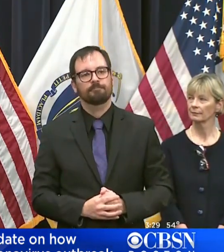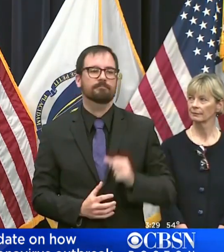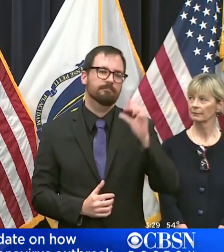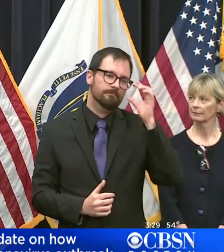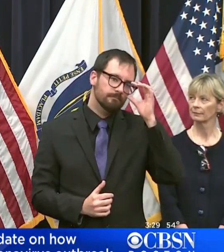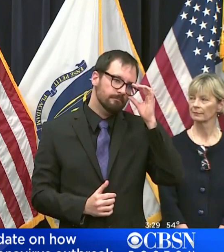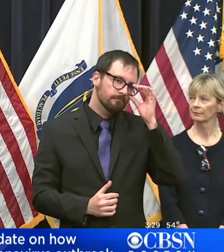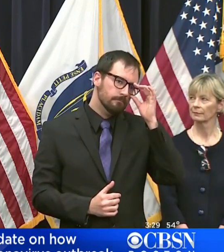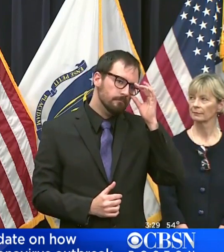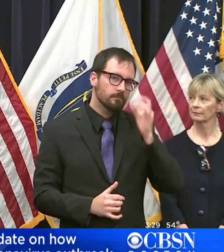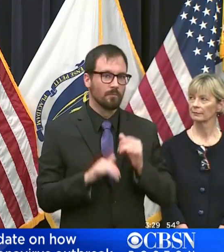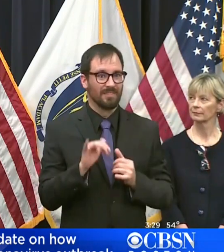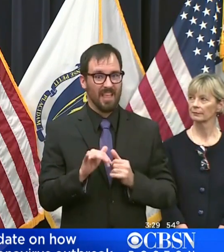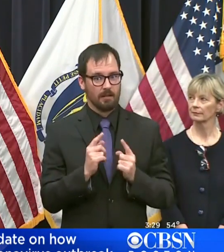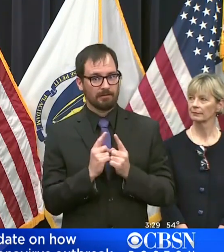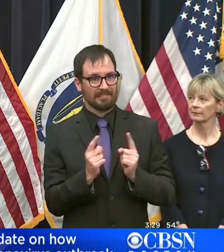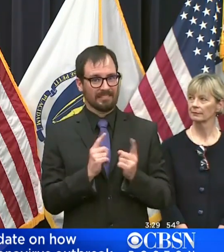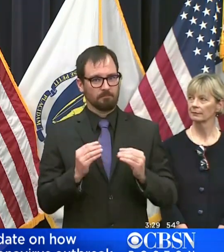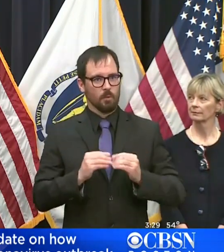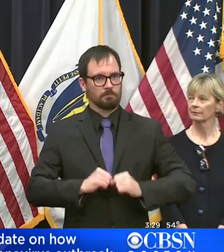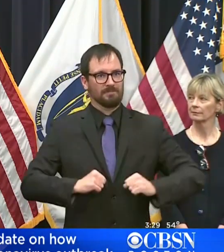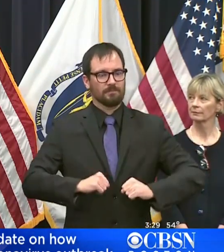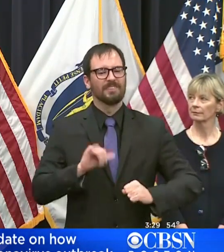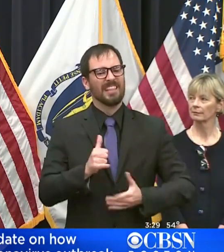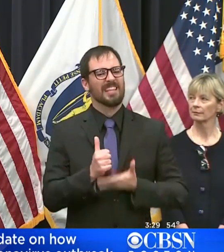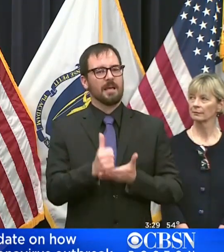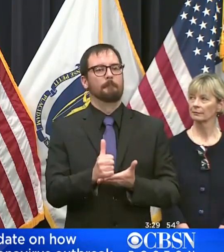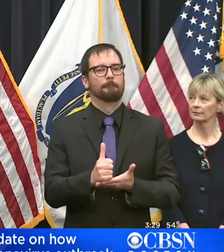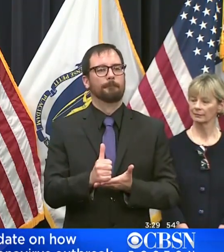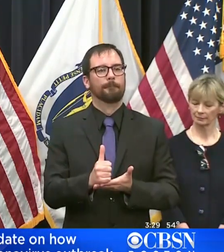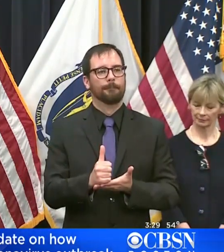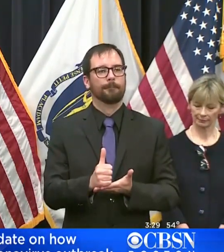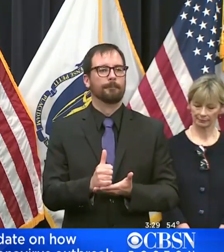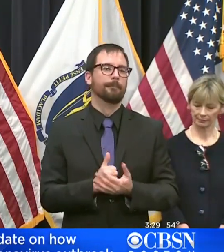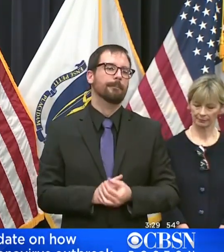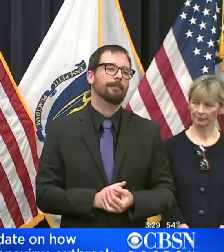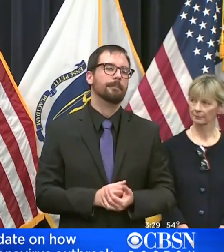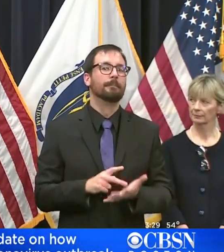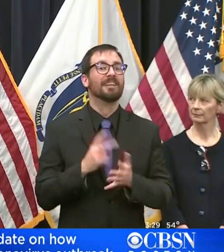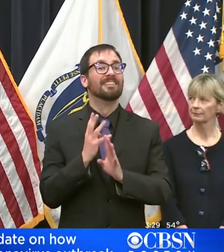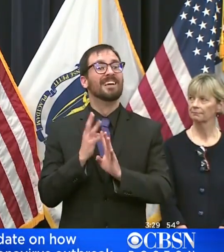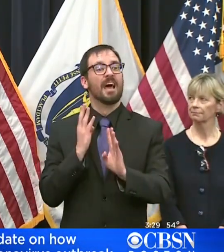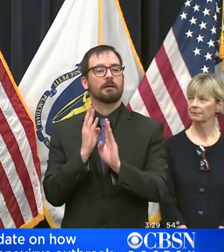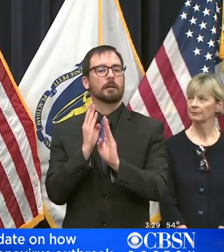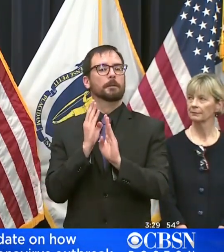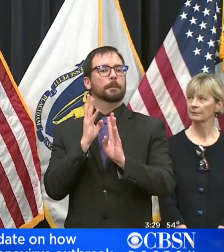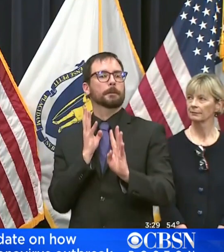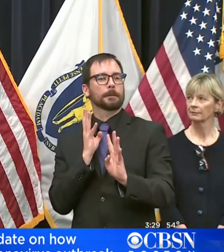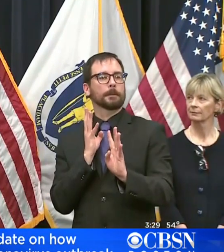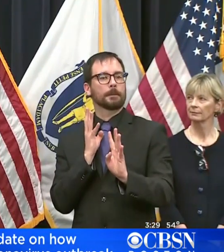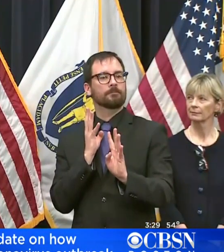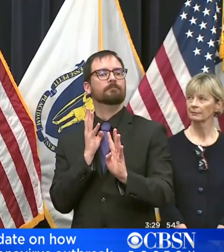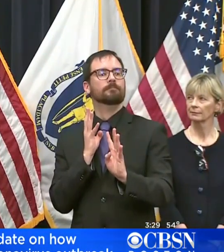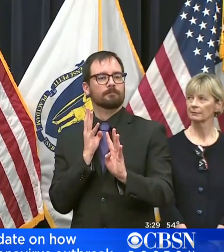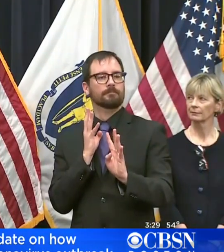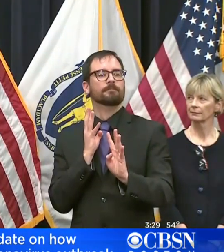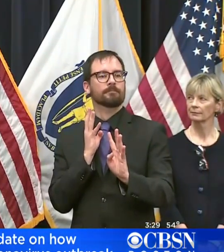MENTIONED WITH RESPECT TO HOW FAR PART YOU WANT PEOPLE FOR SOCIAL DISTANCING PURPOSES. THAT CREATION OF SPACE ALL BY